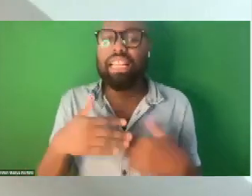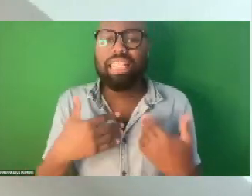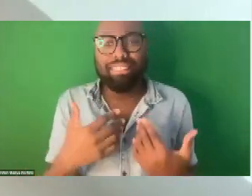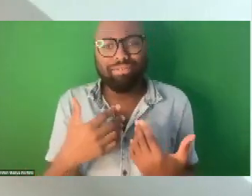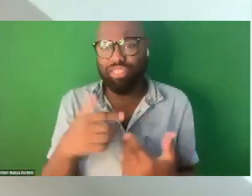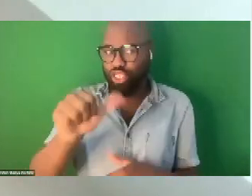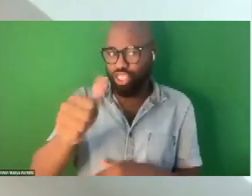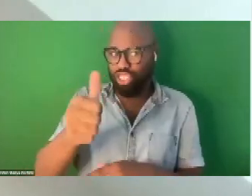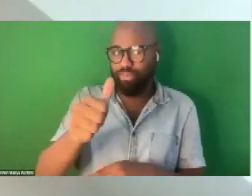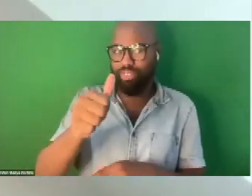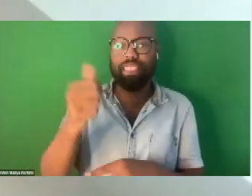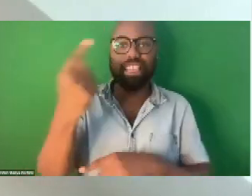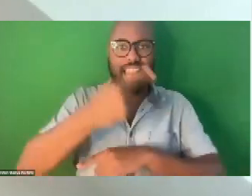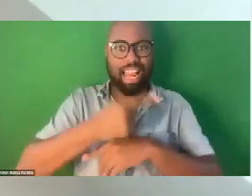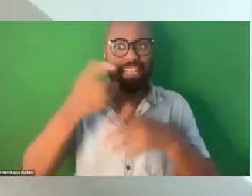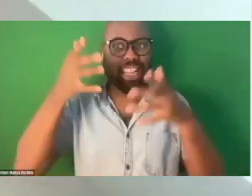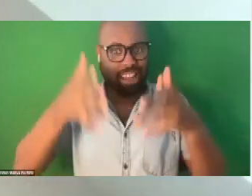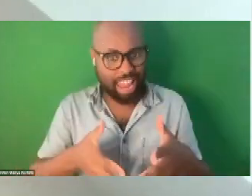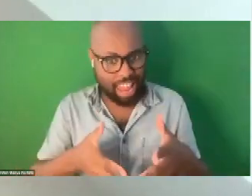folks to comment on the Medicaid Access rule.